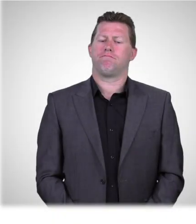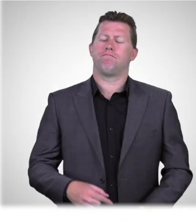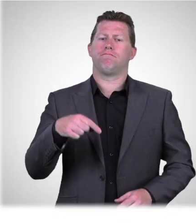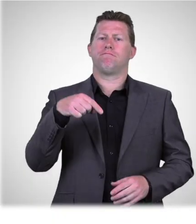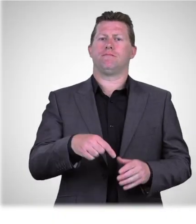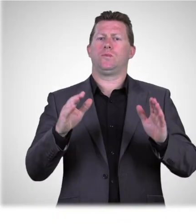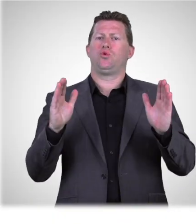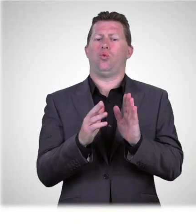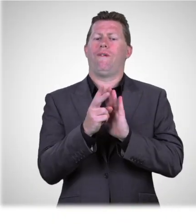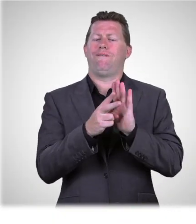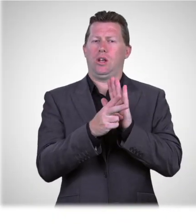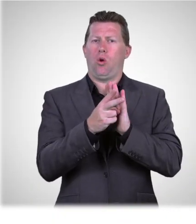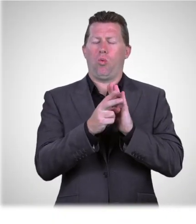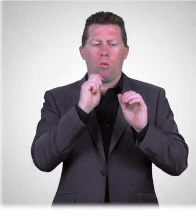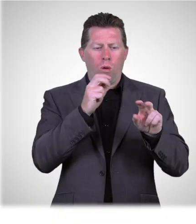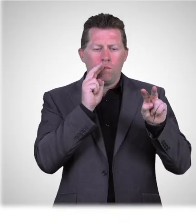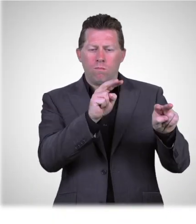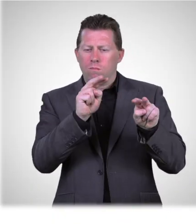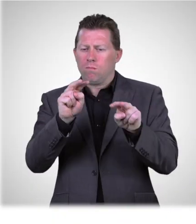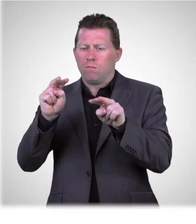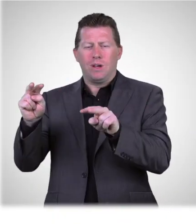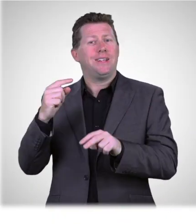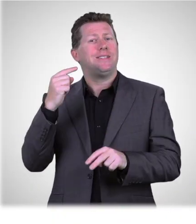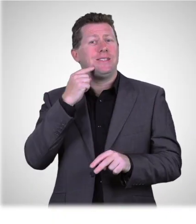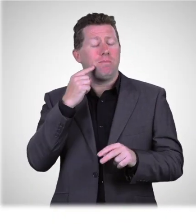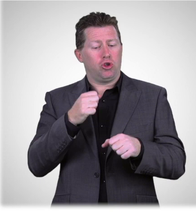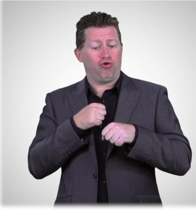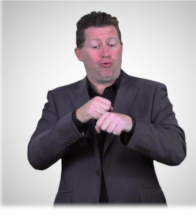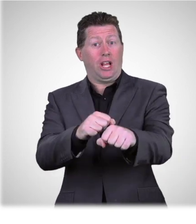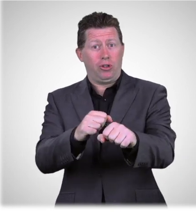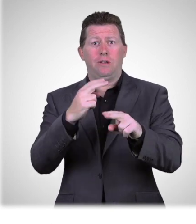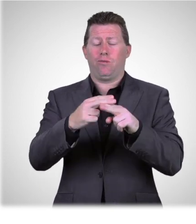In this short video we will look at some simple strategies for incorporating the principles of